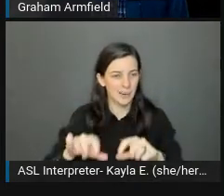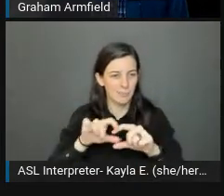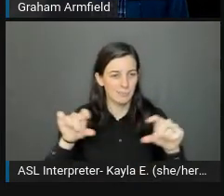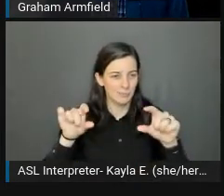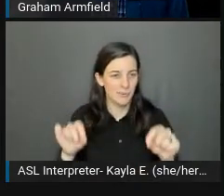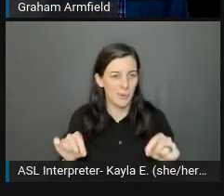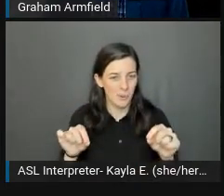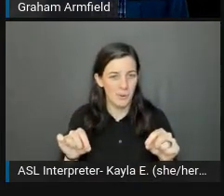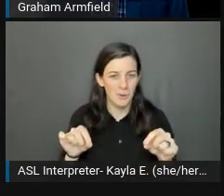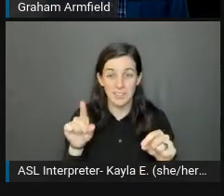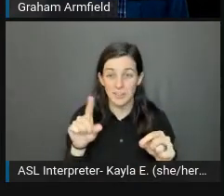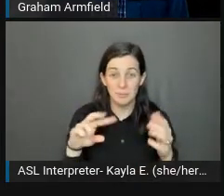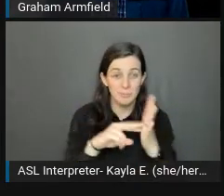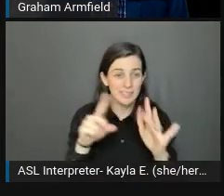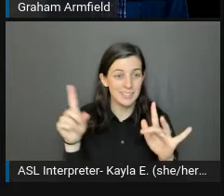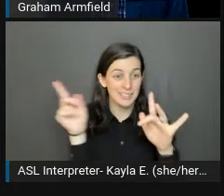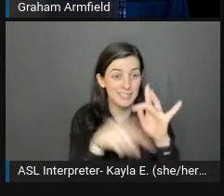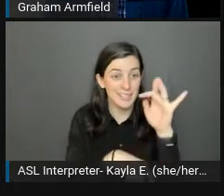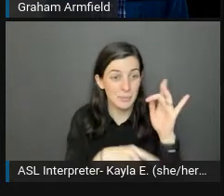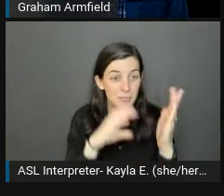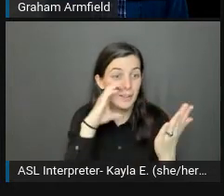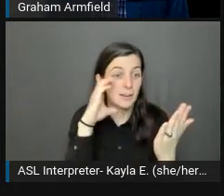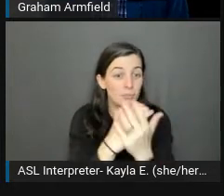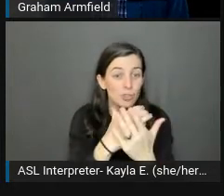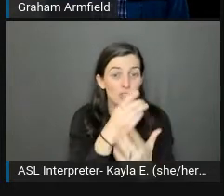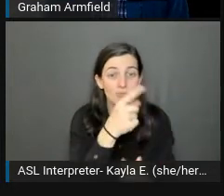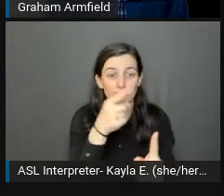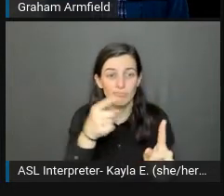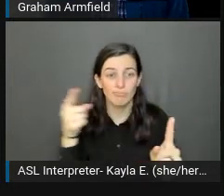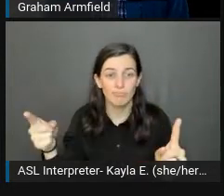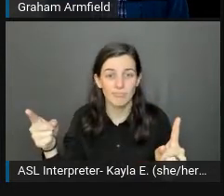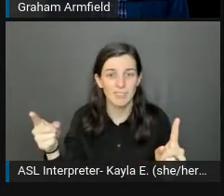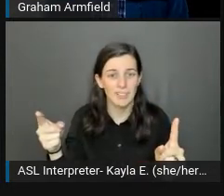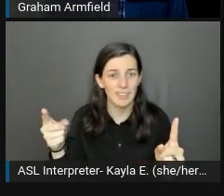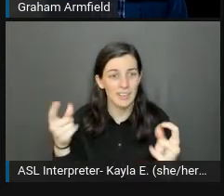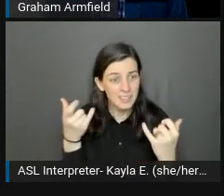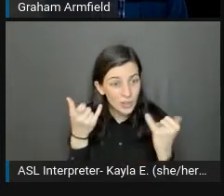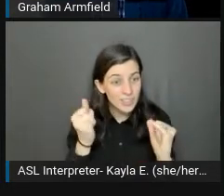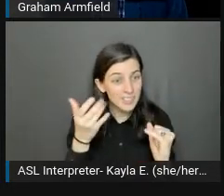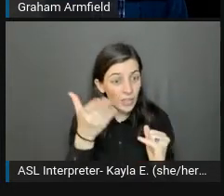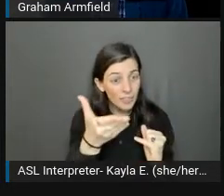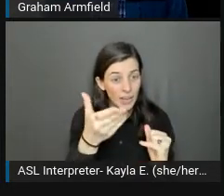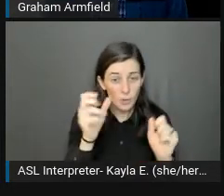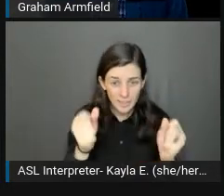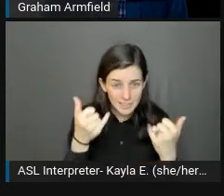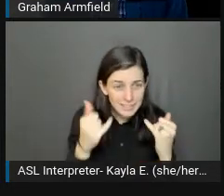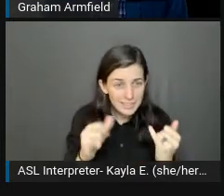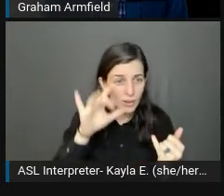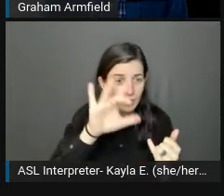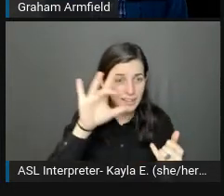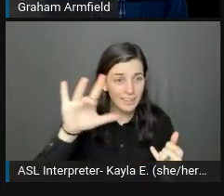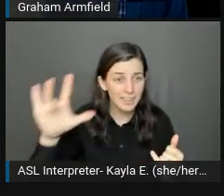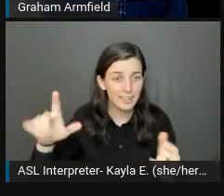even though they are actually interactive elements. That's the huge problem for keyboard users here.